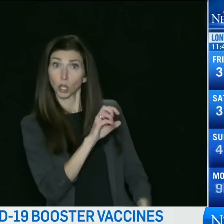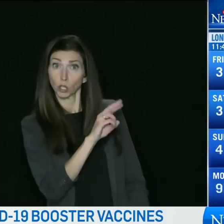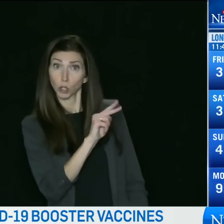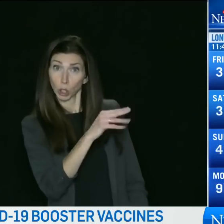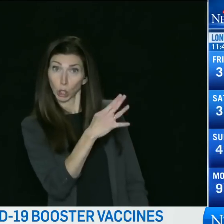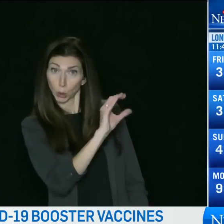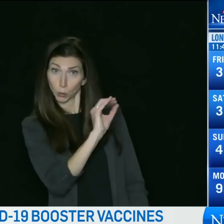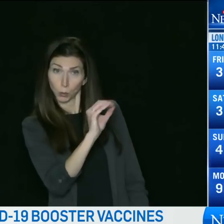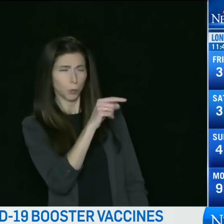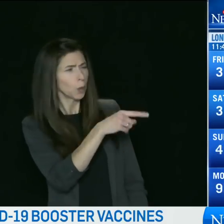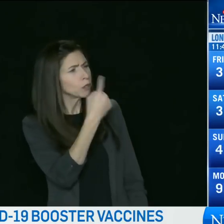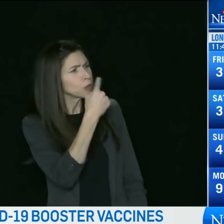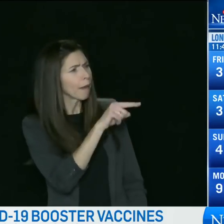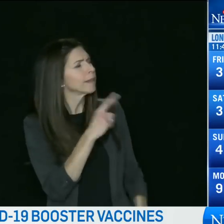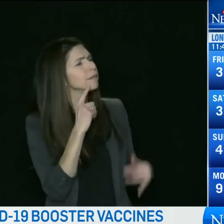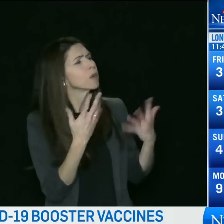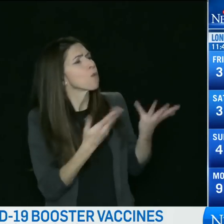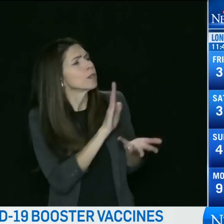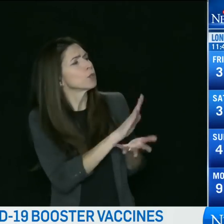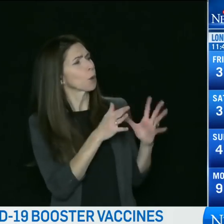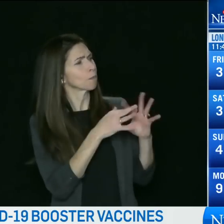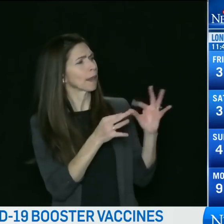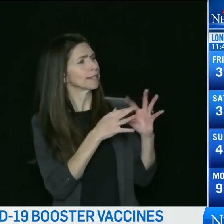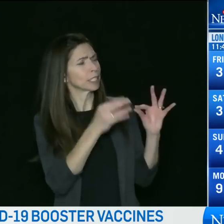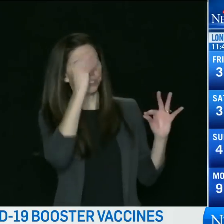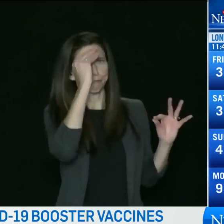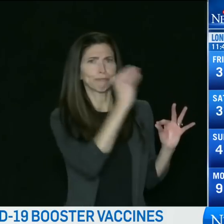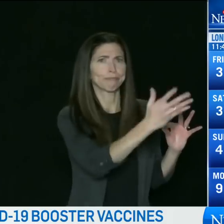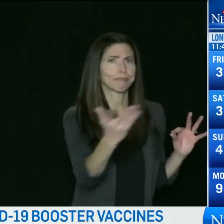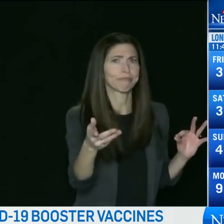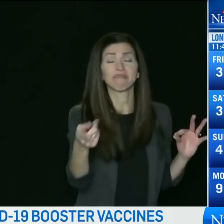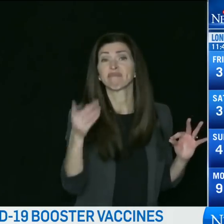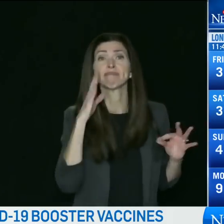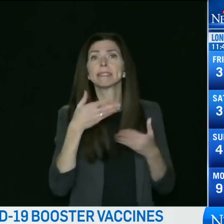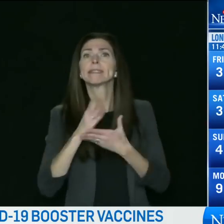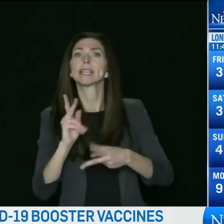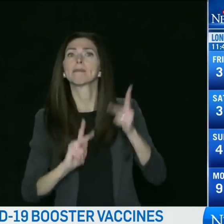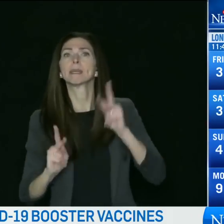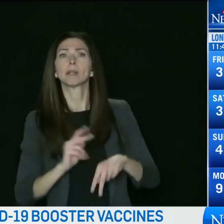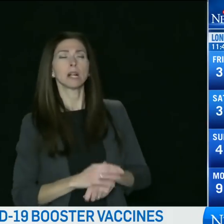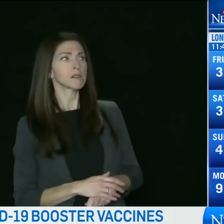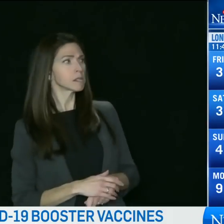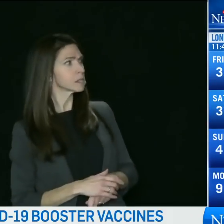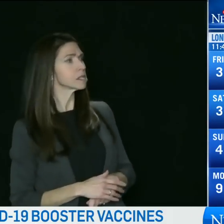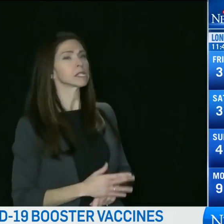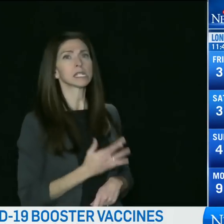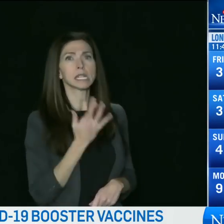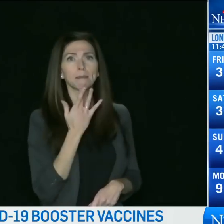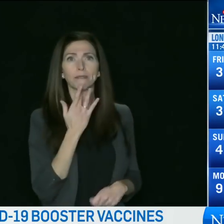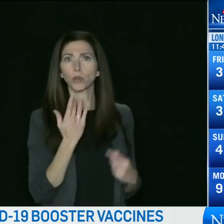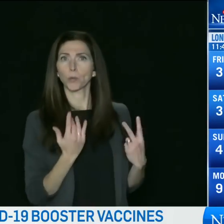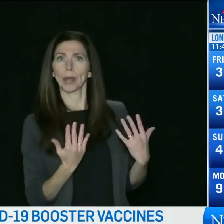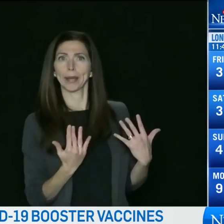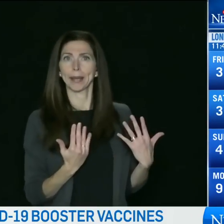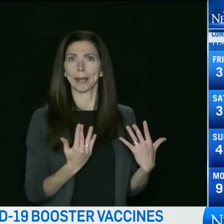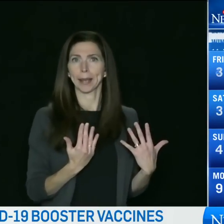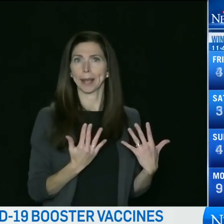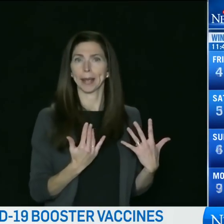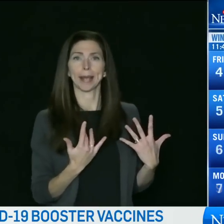RADIO-CANADA, OVER TO YOU. Reporter: [ Voice of Interpreter ] GOOD MORNING. MY QUESTION IS FOR DR. NJOO. WHAT WOULD YOU SAY TO PEOPLE WHO